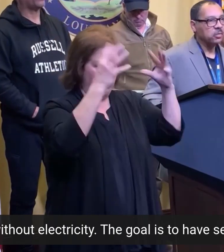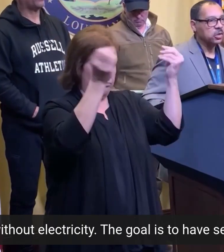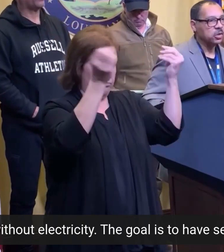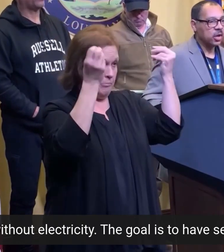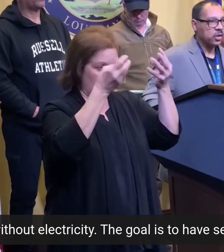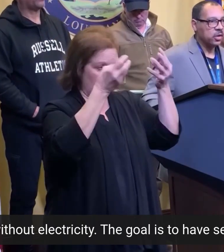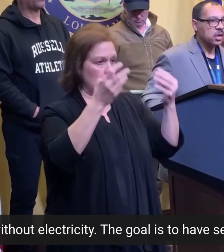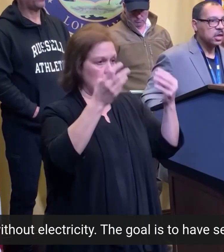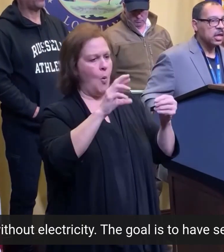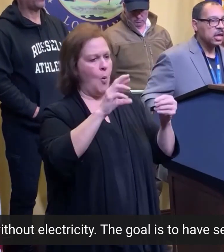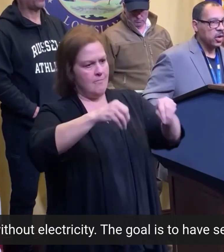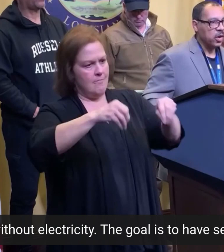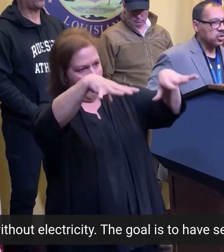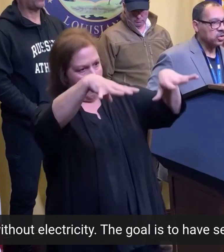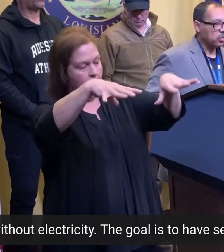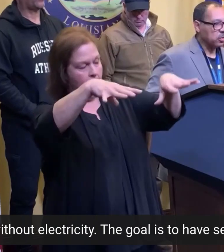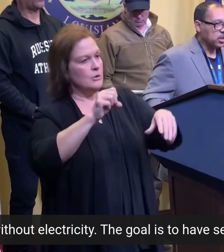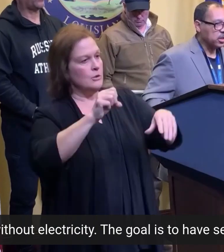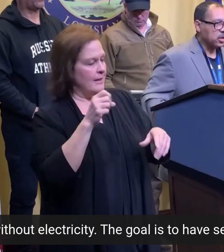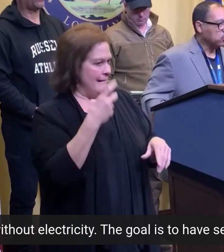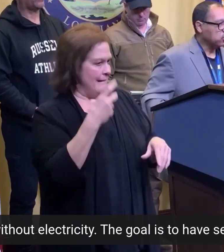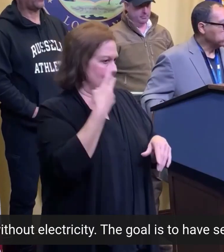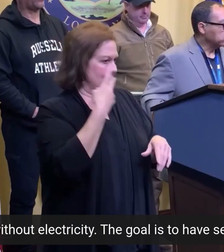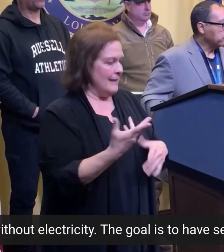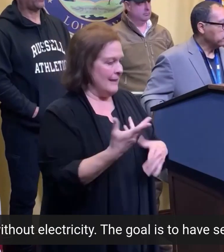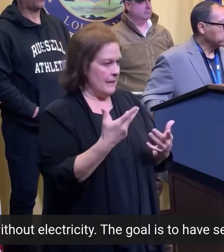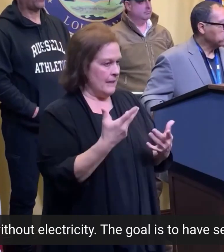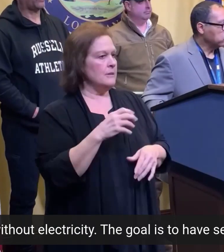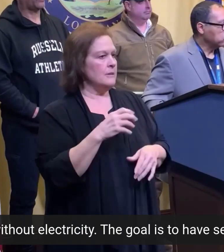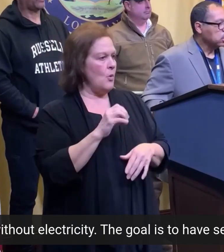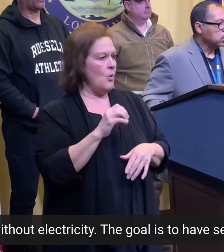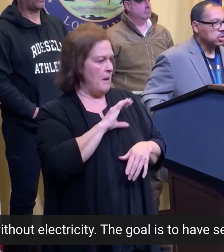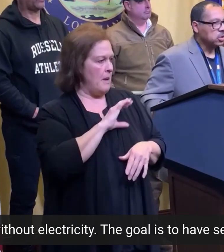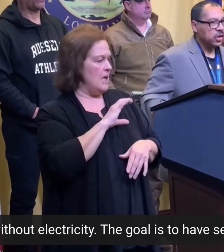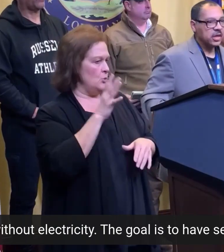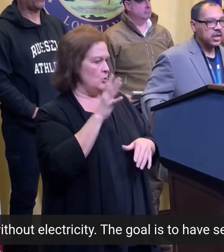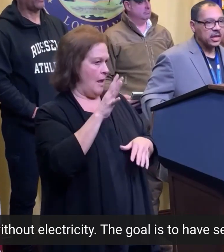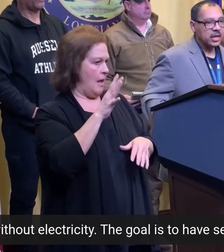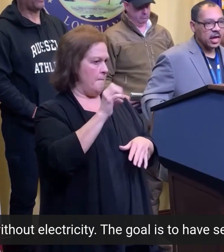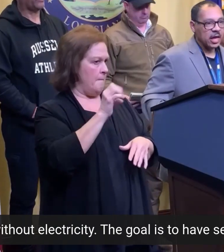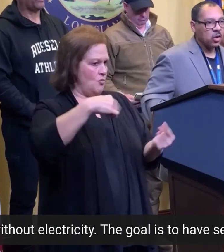dark areas and we also have the police out there doing blue light patrol so if you see anything